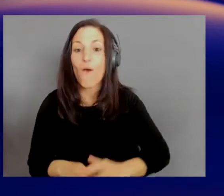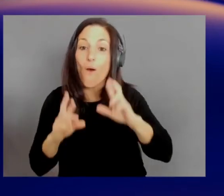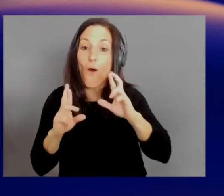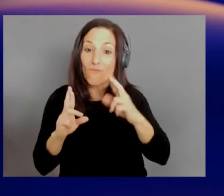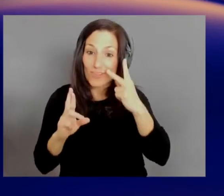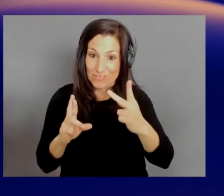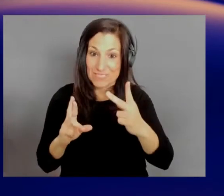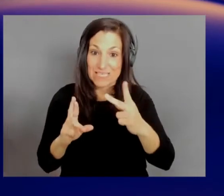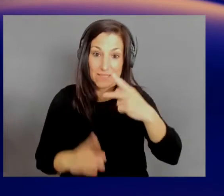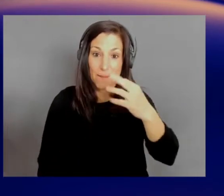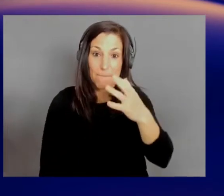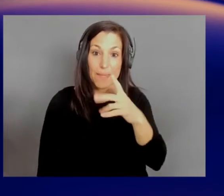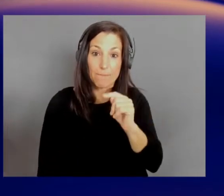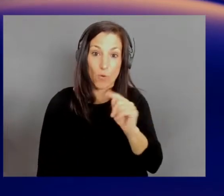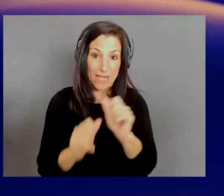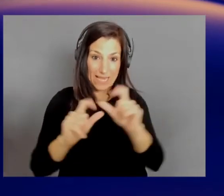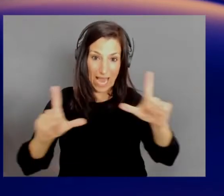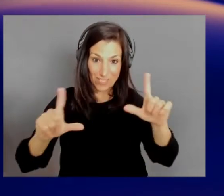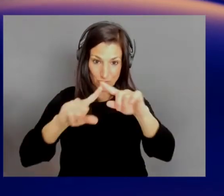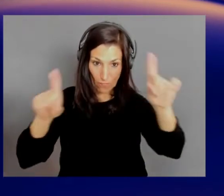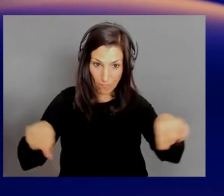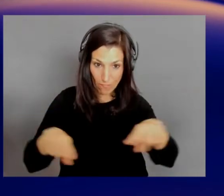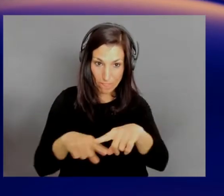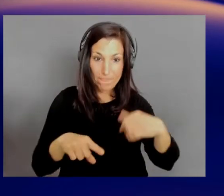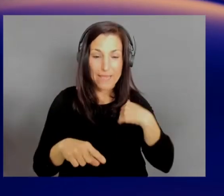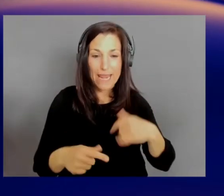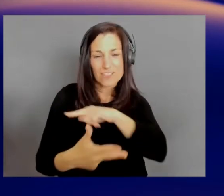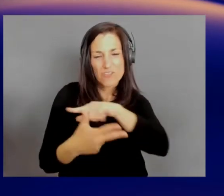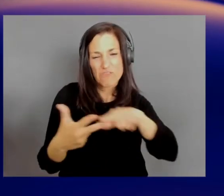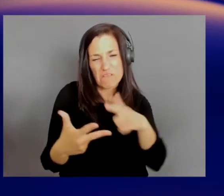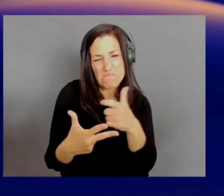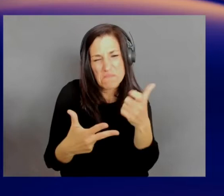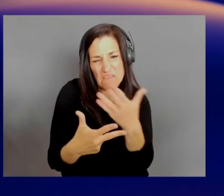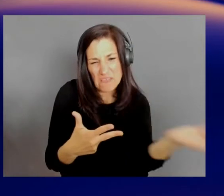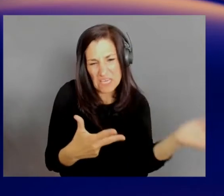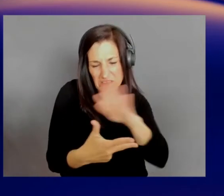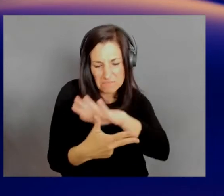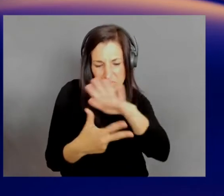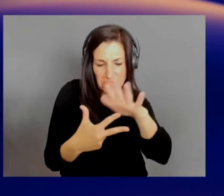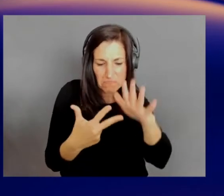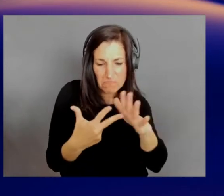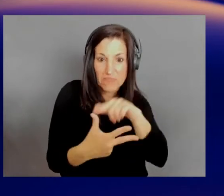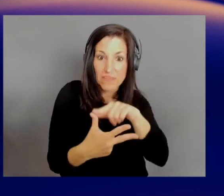Pinpoint really has three, I'll say three major things. We have the ability to do segments.